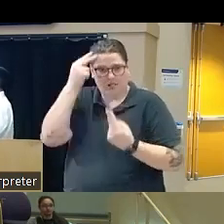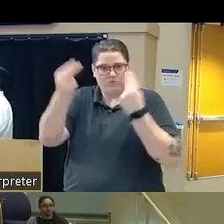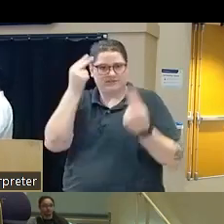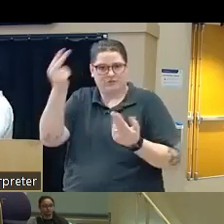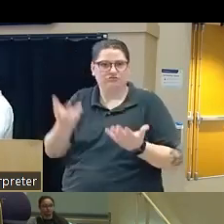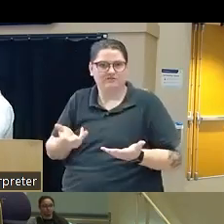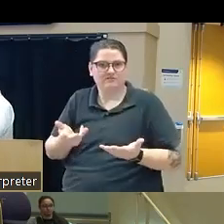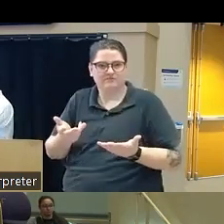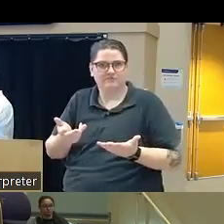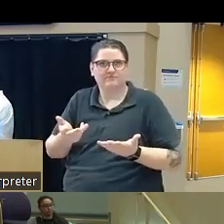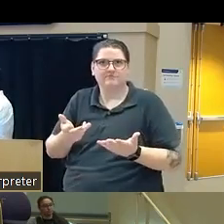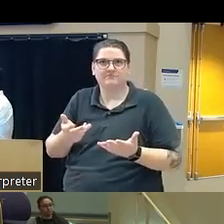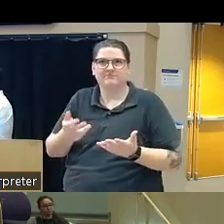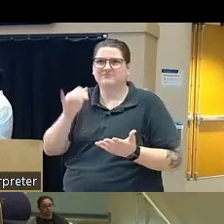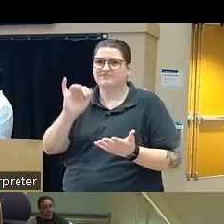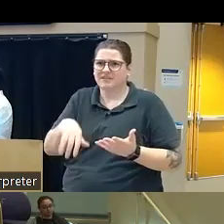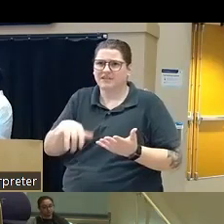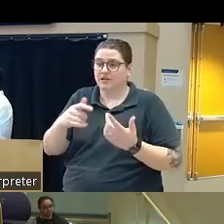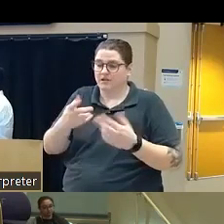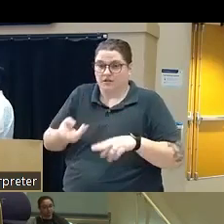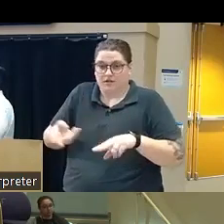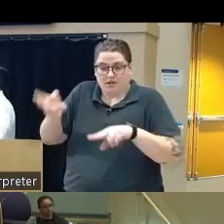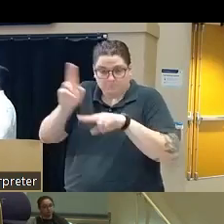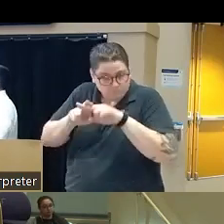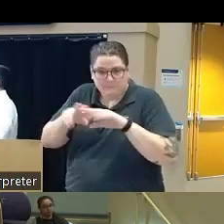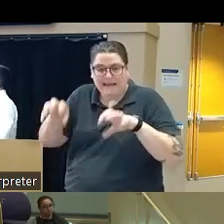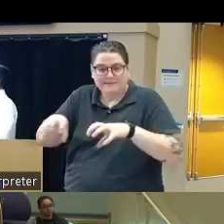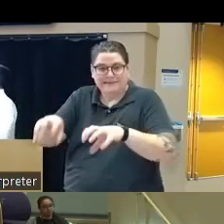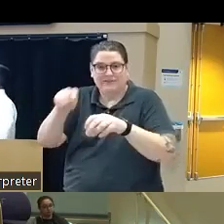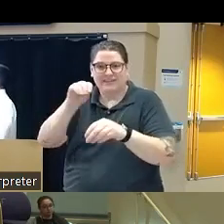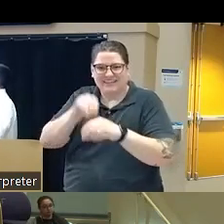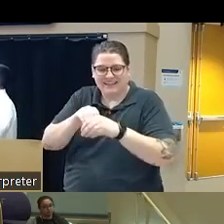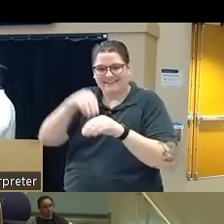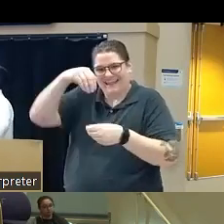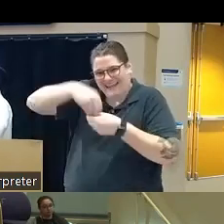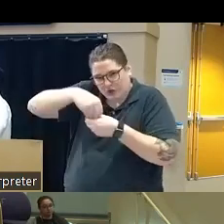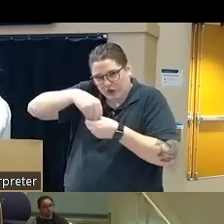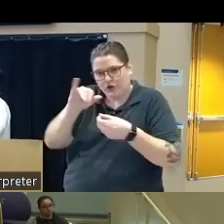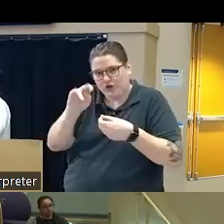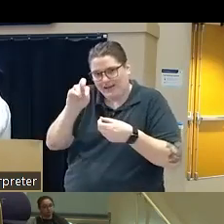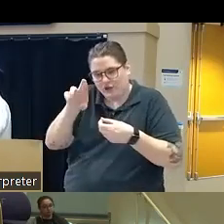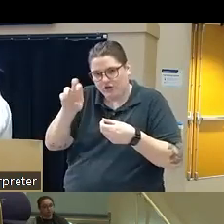and this is a huge increase in activity in the inner retina between the ganglion cells